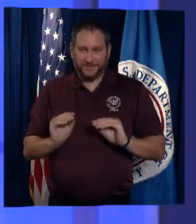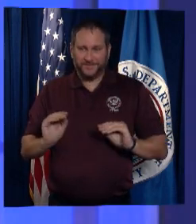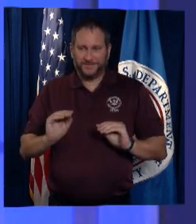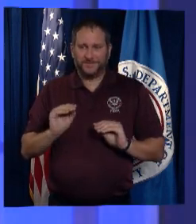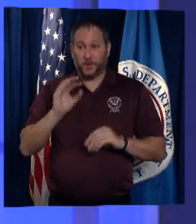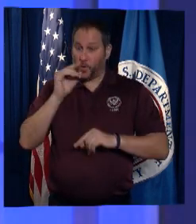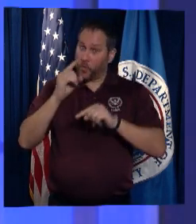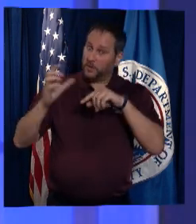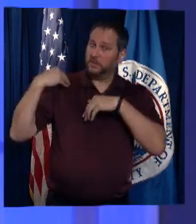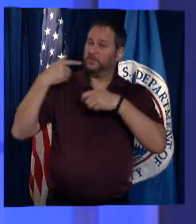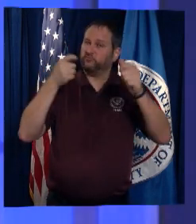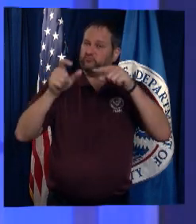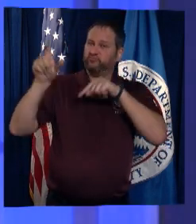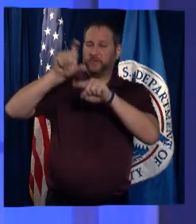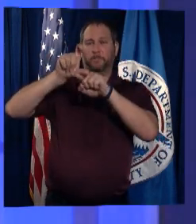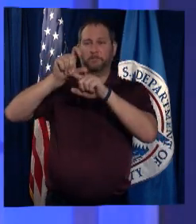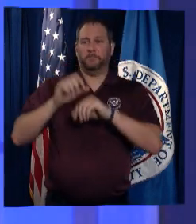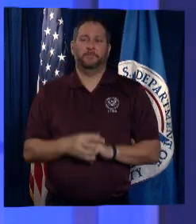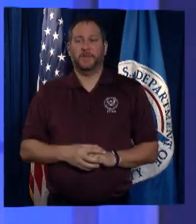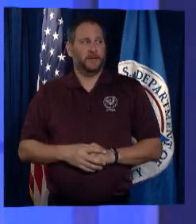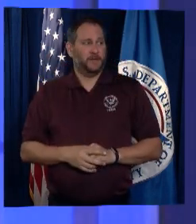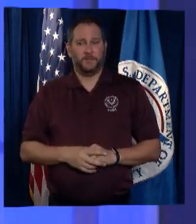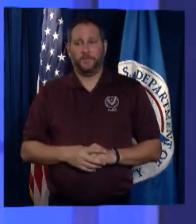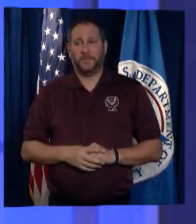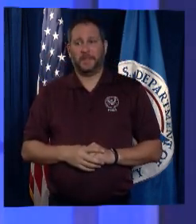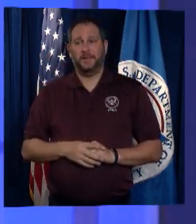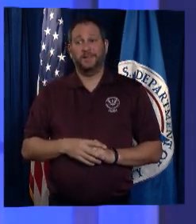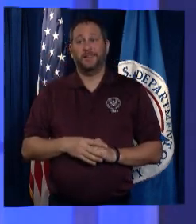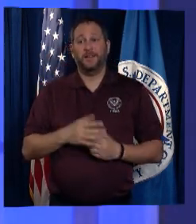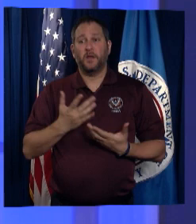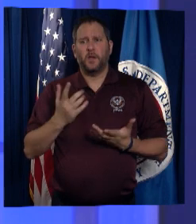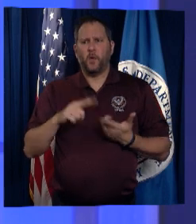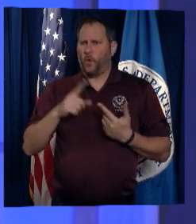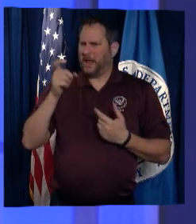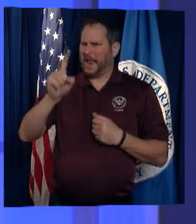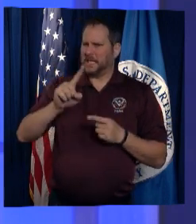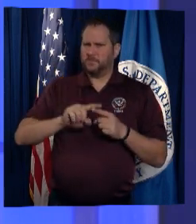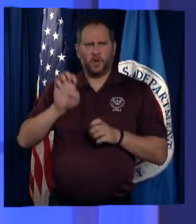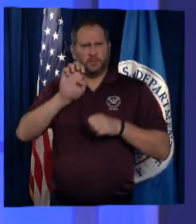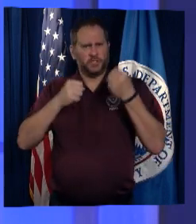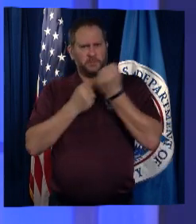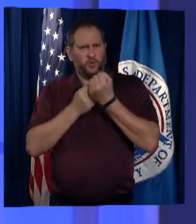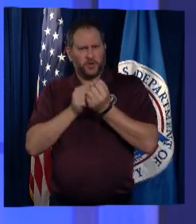pyramid. Doesn't ICS already solve this problem? To that I would respond, yes